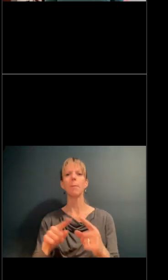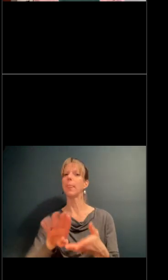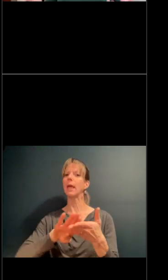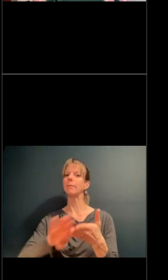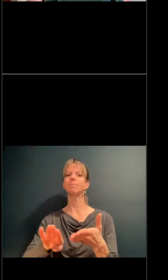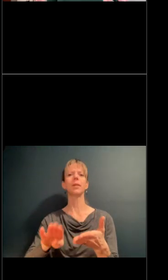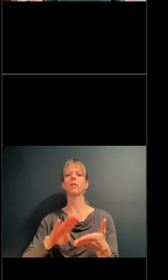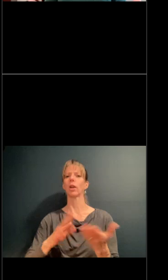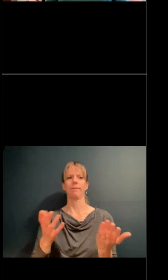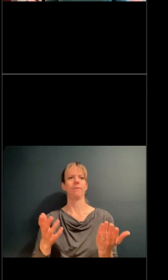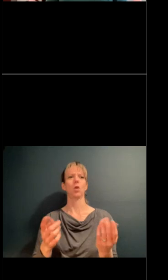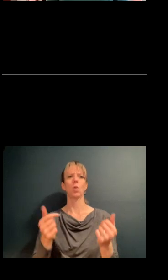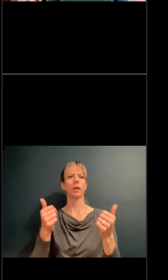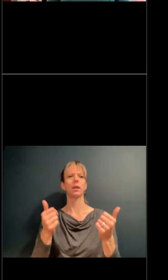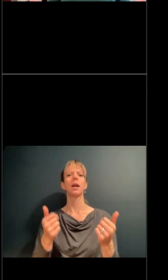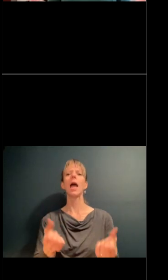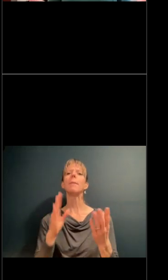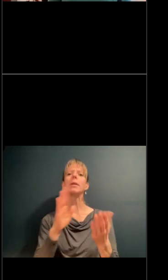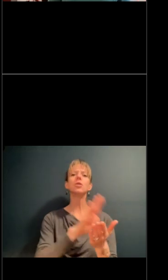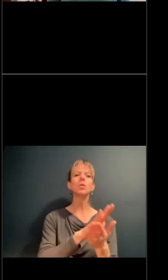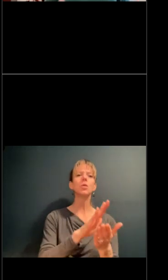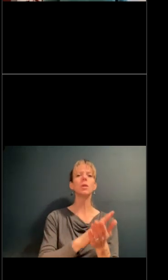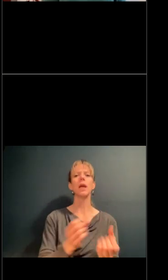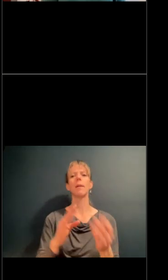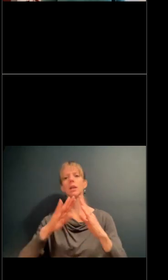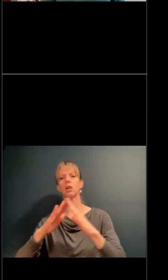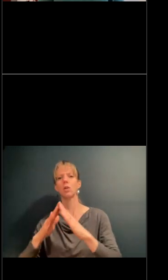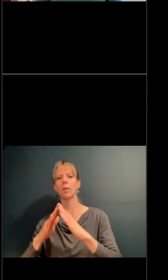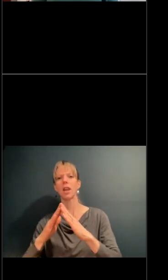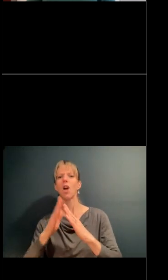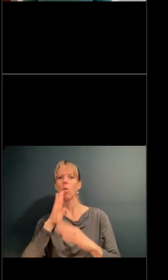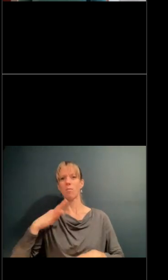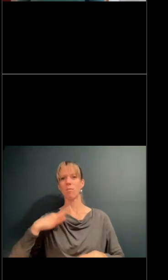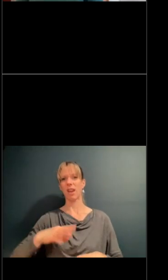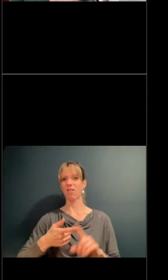How many of our schools would be enriched by finding a place for someone known for